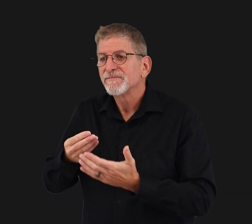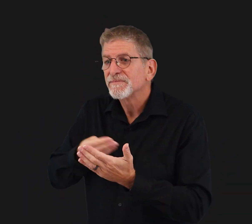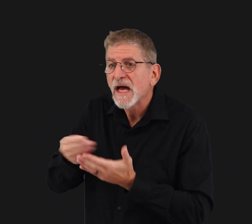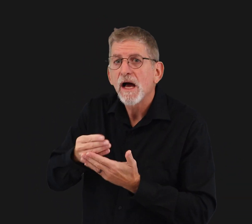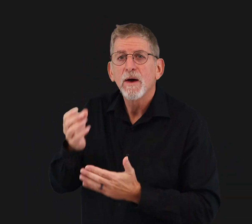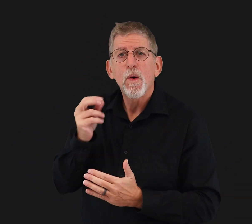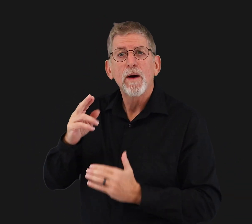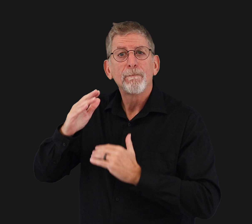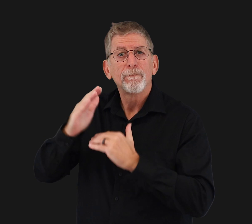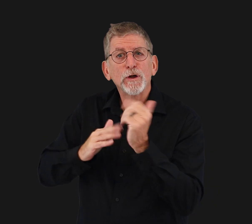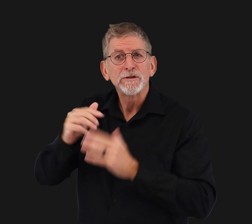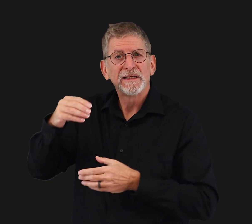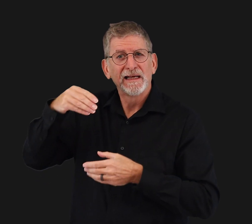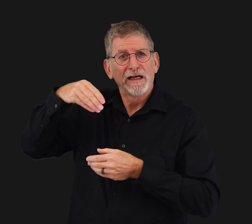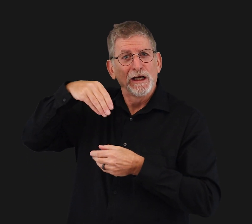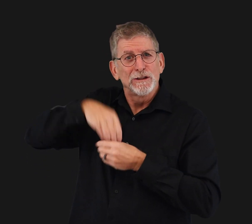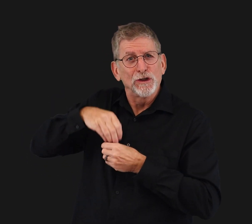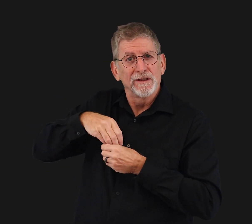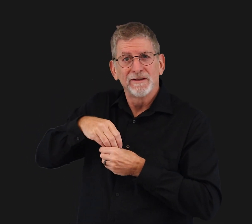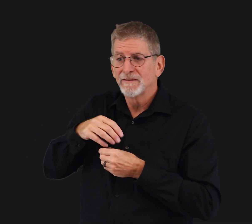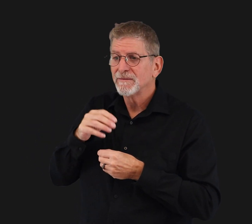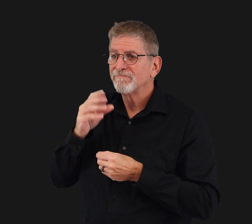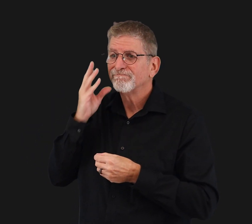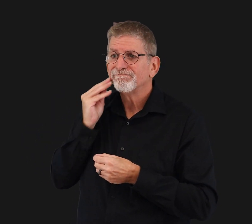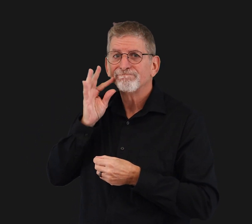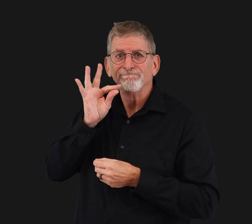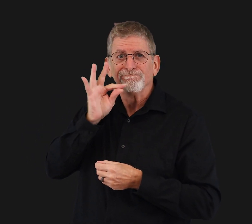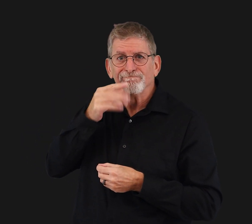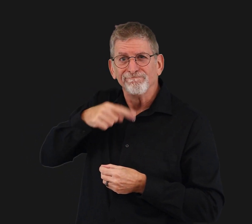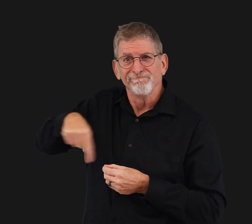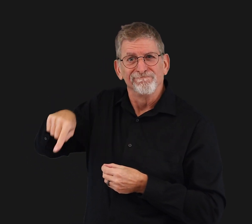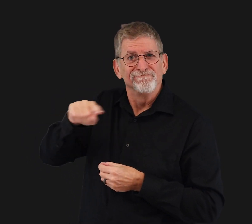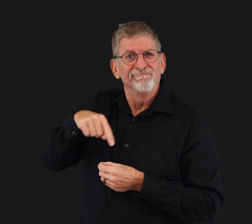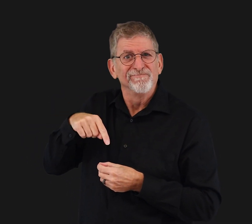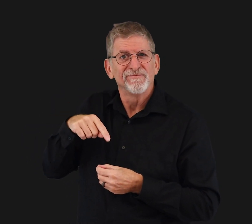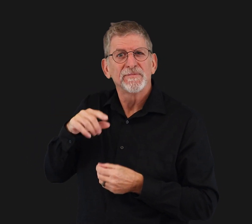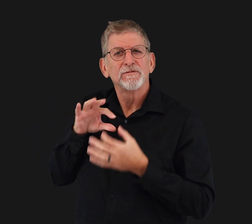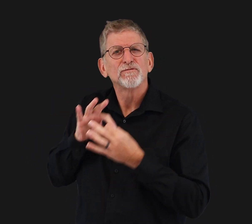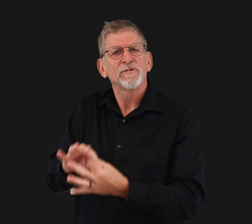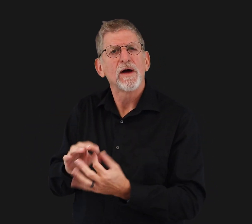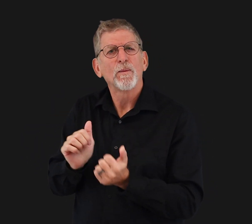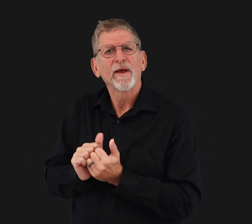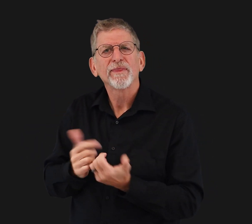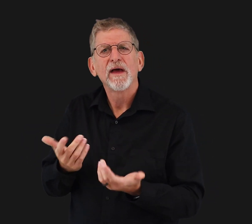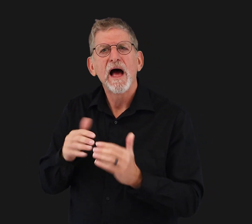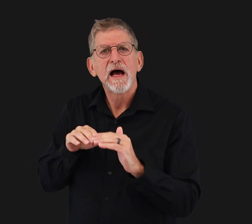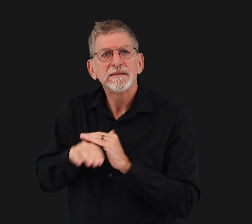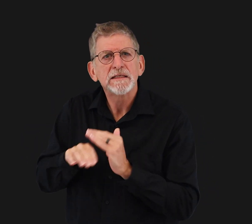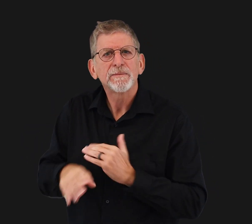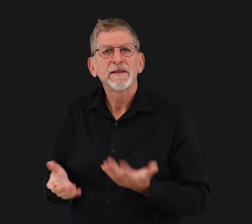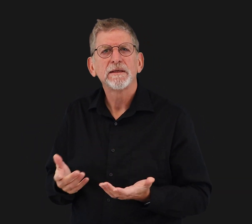• Acquiring or building internal expertise around accessibility,